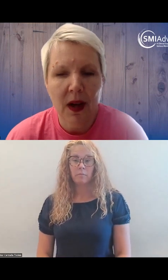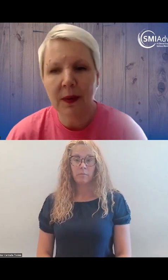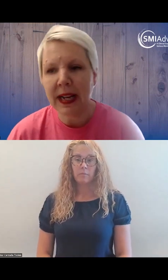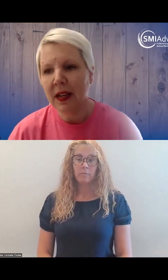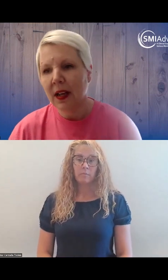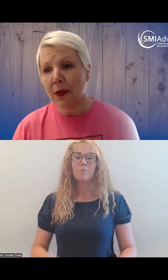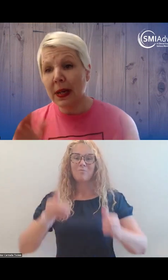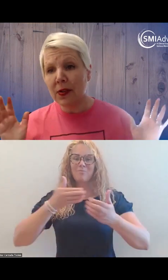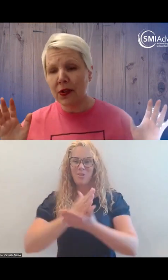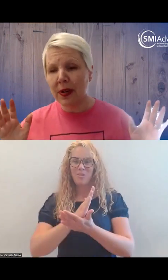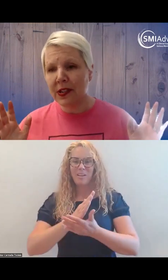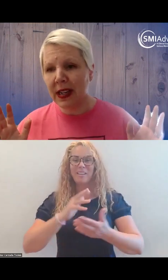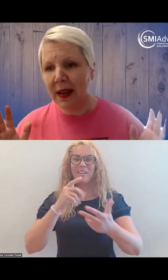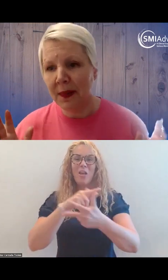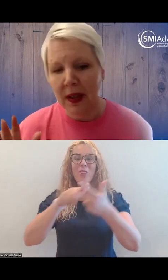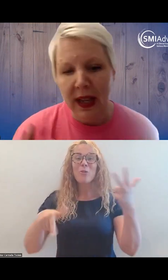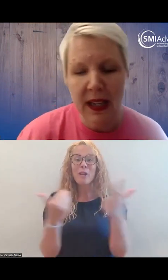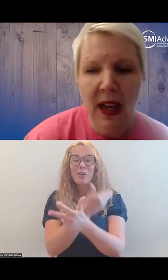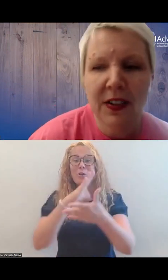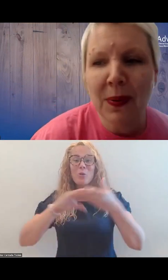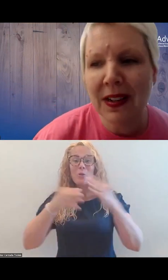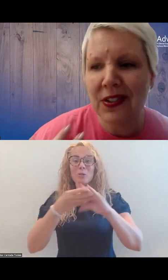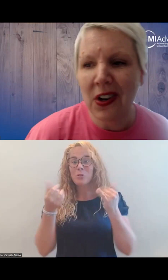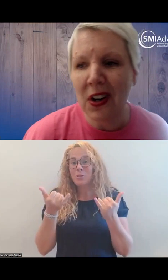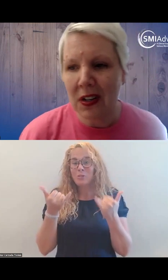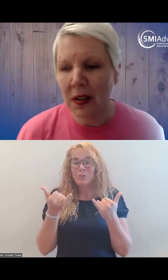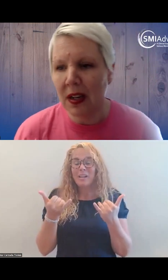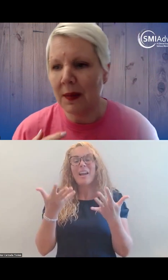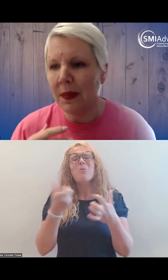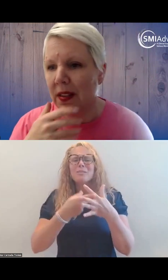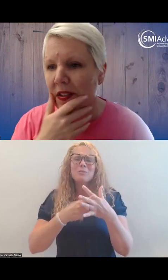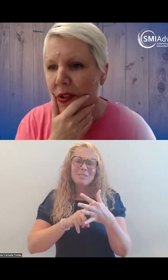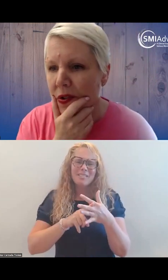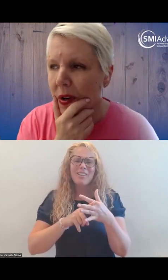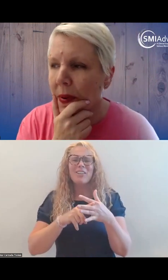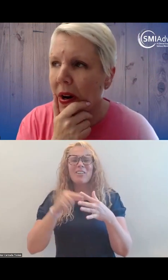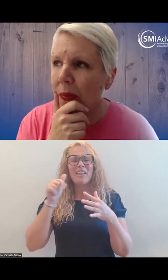ALL RIGHT. THREE NEWS STORIES TODAY. I WANT TO START THIS NEWS STORY PART.